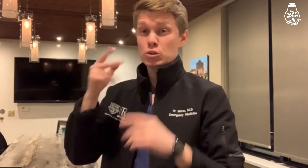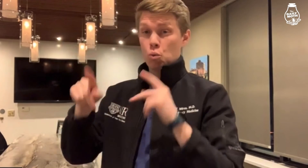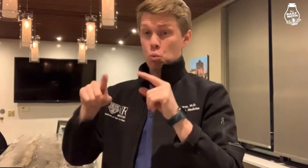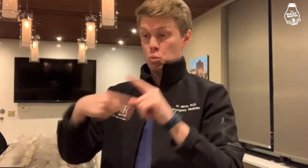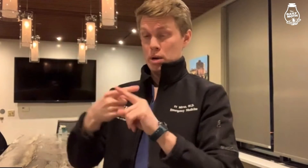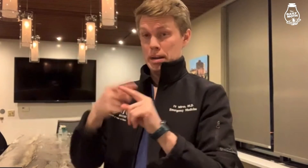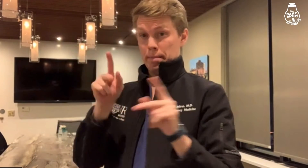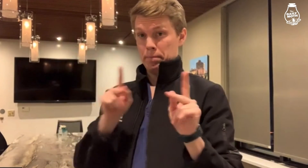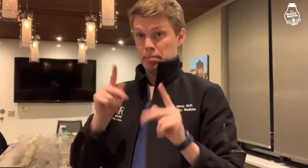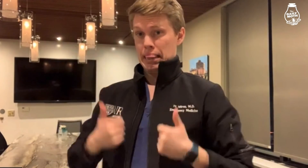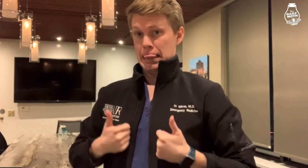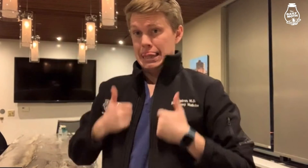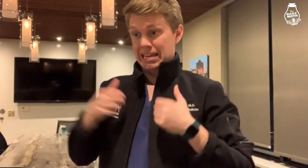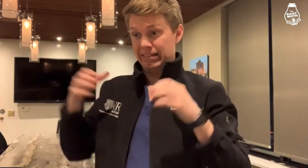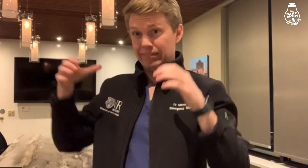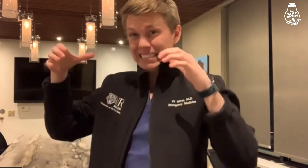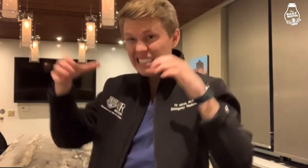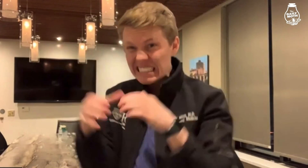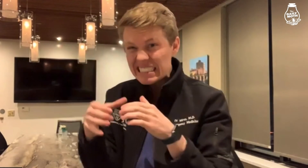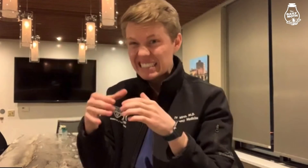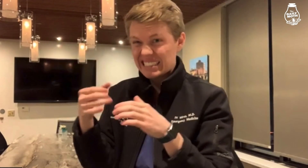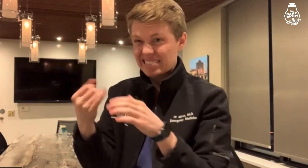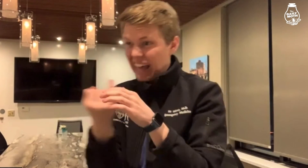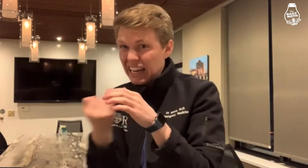Because when people live together in